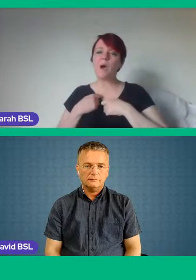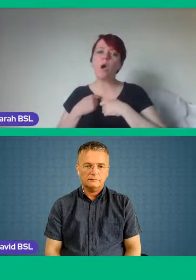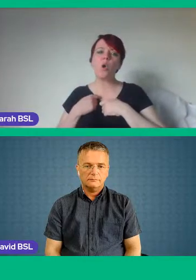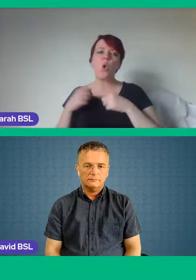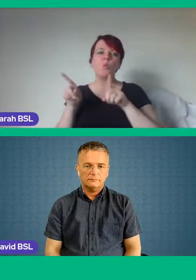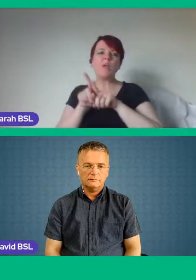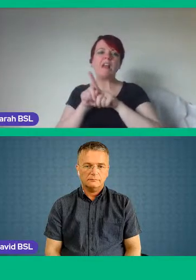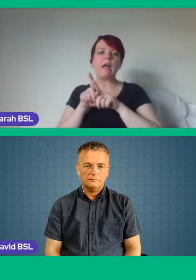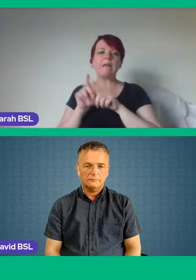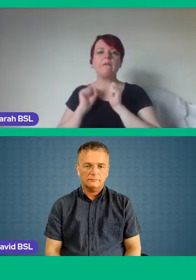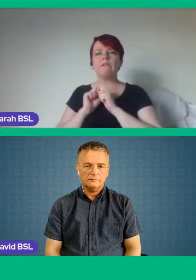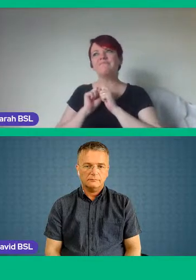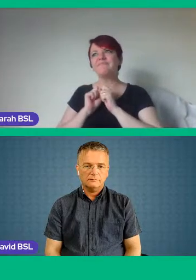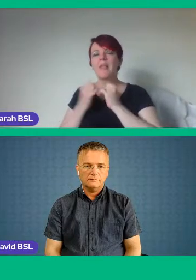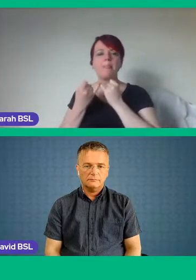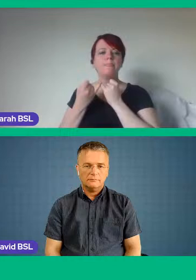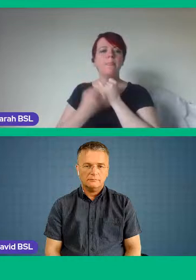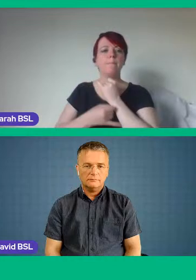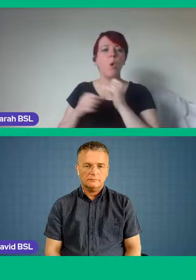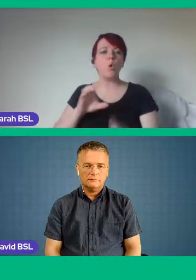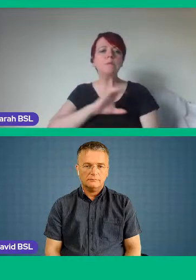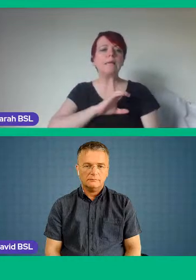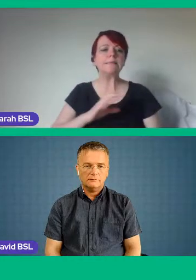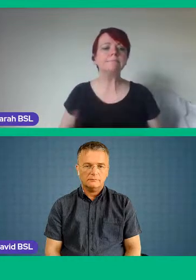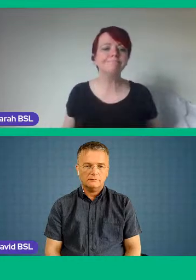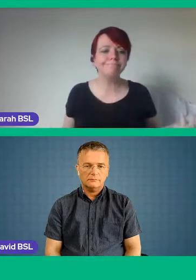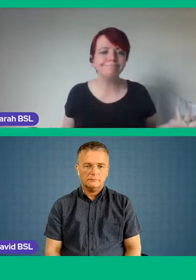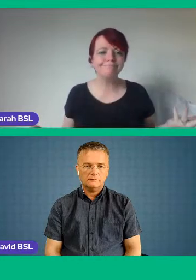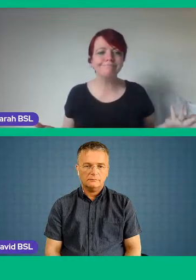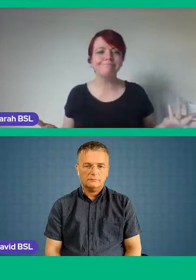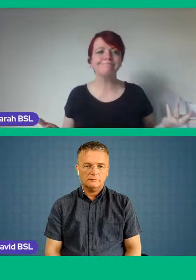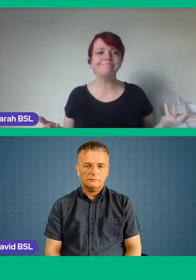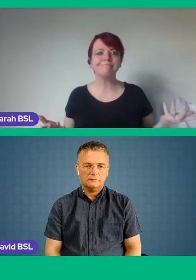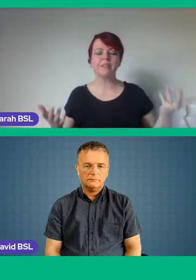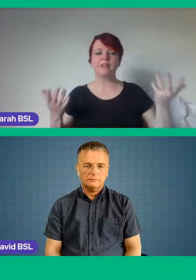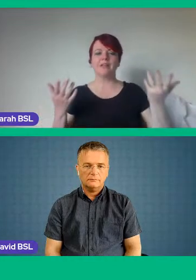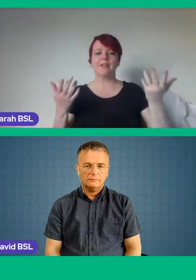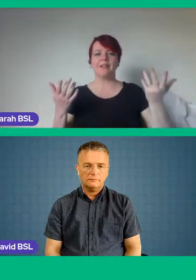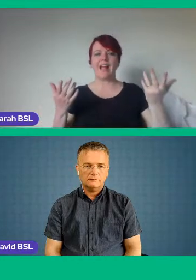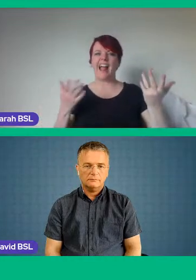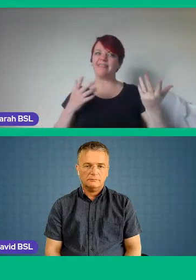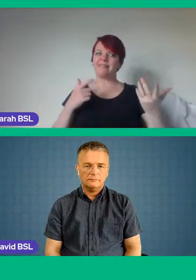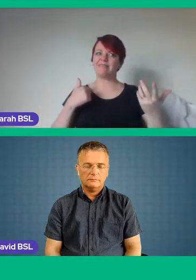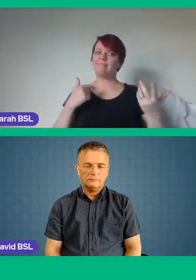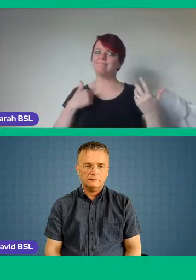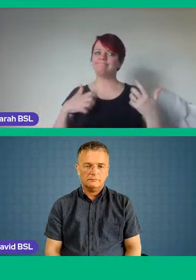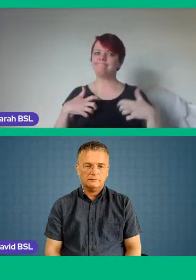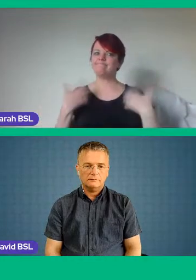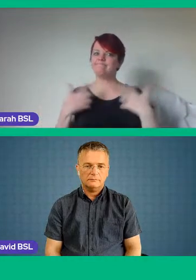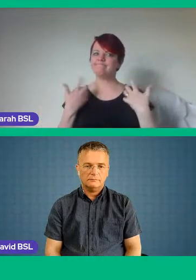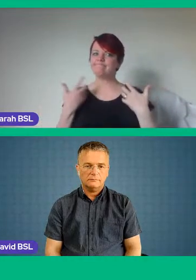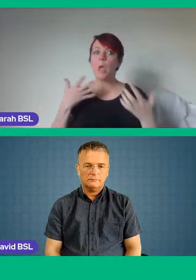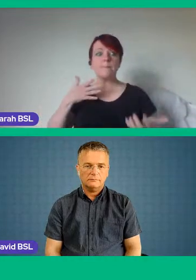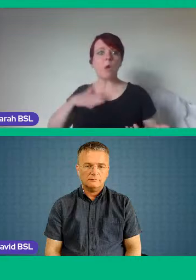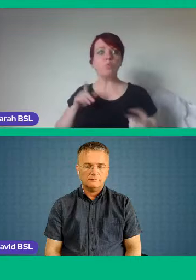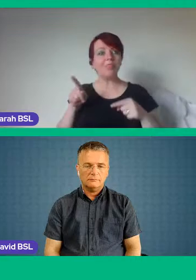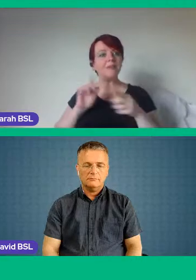We are what more and sidelined, that annoys me a bit. I would really like for that to change, because